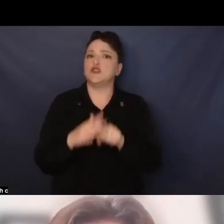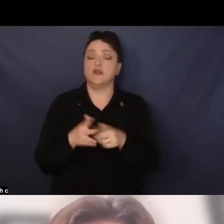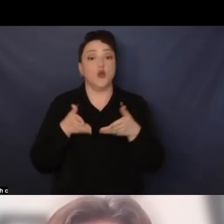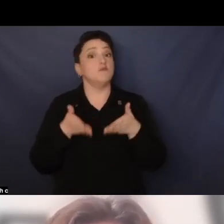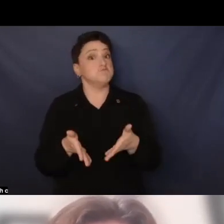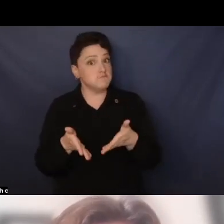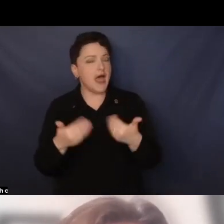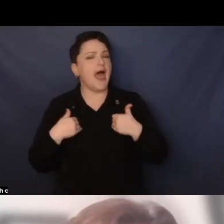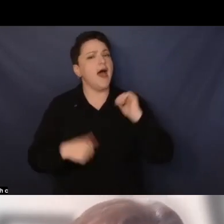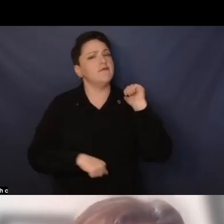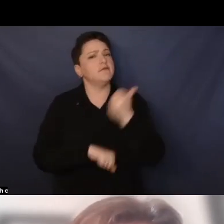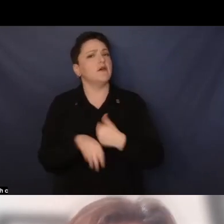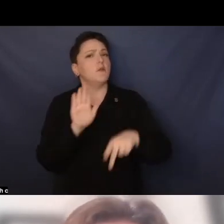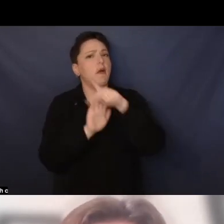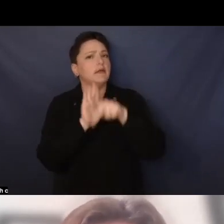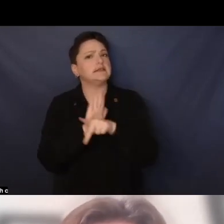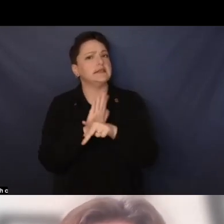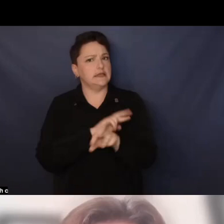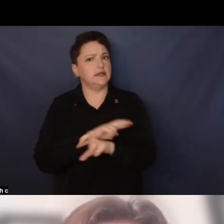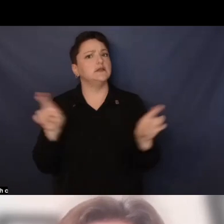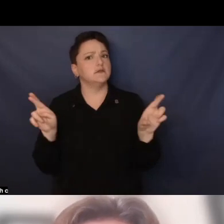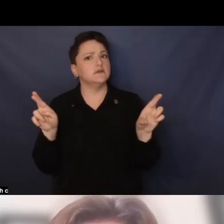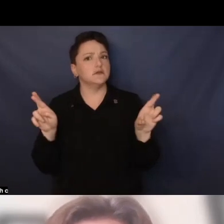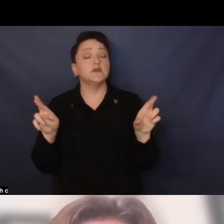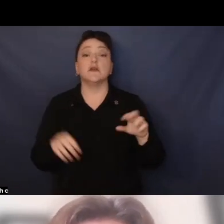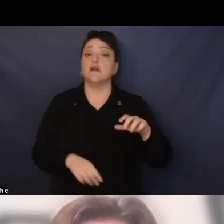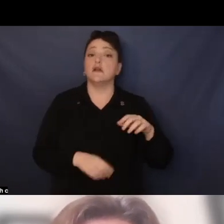they will call or text you to have you come in so you don't have to be around other people.